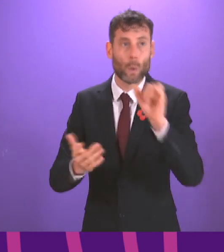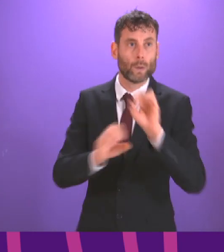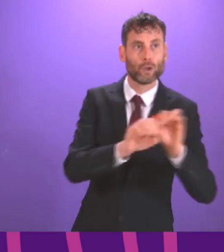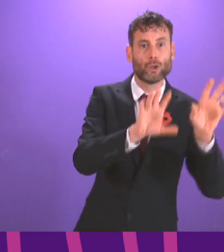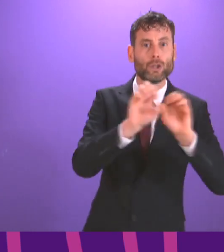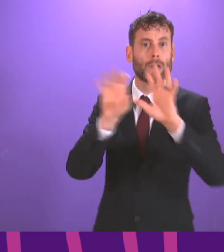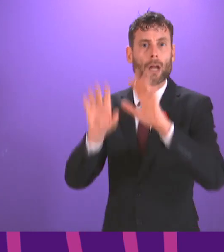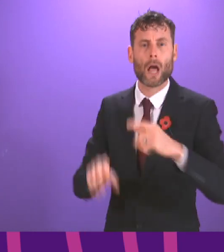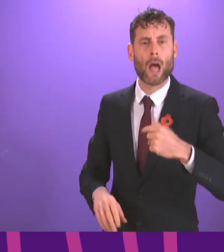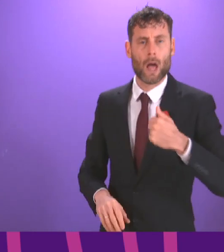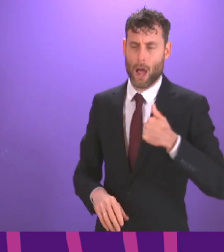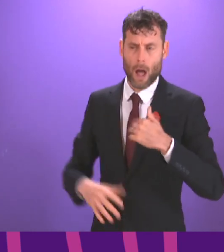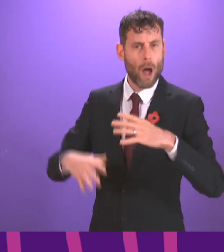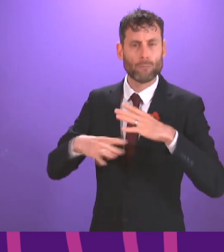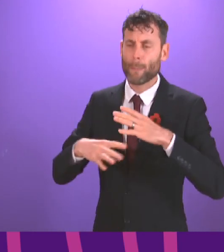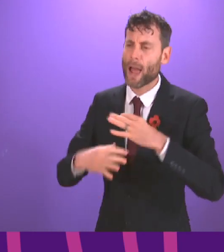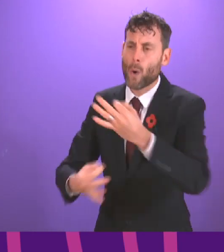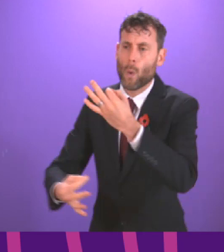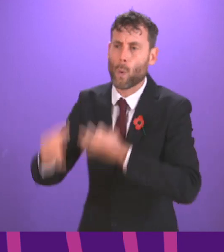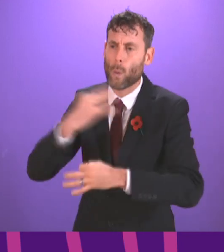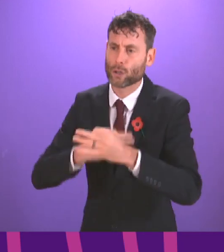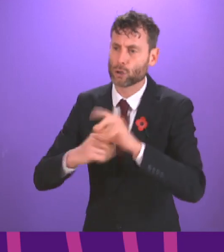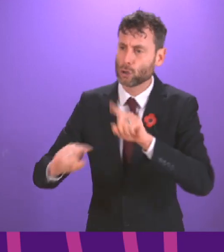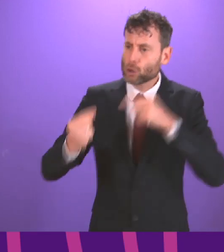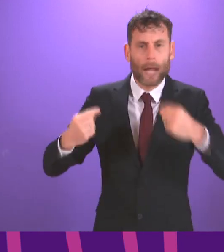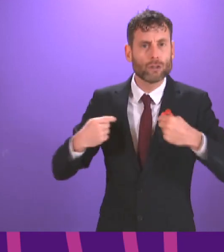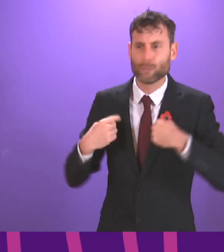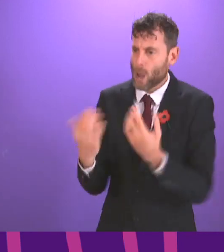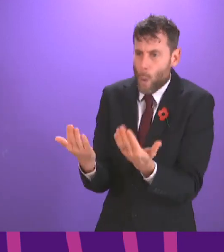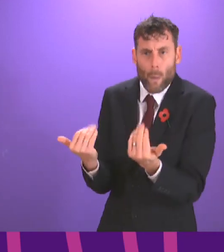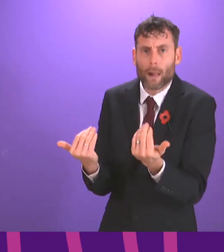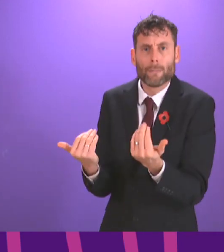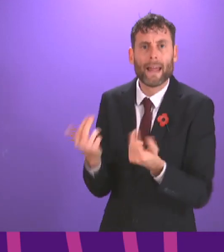I am not complaining at all about scrutiny. If it ever sounds as though I am, that is